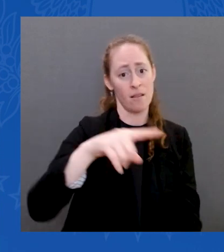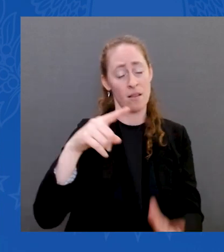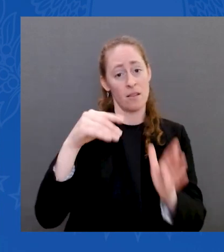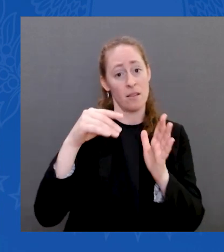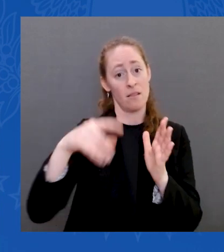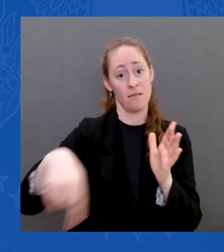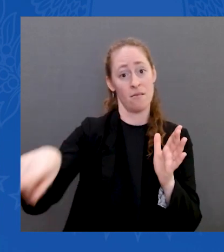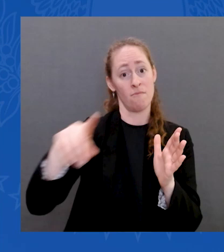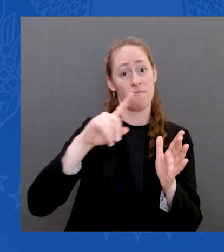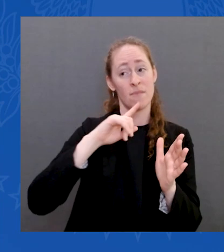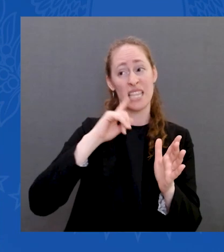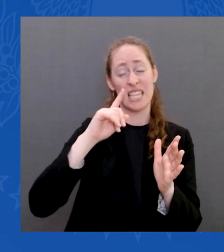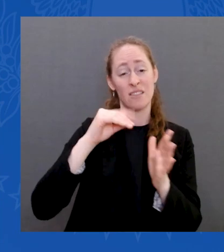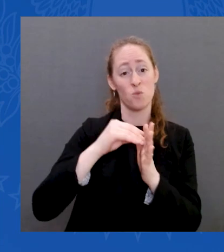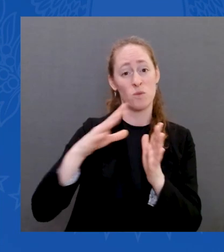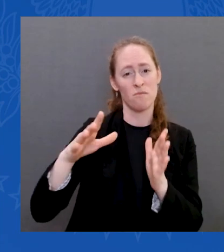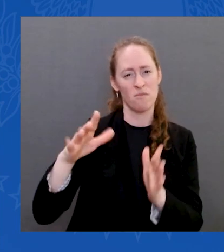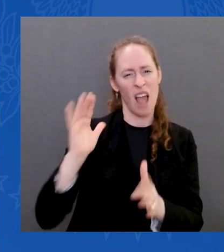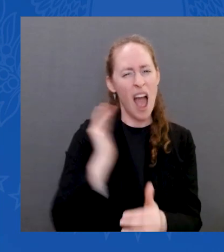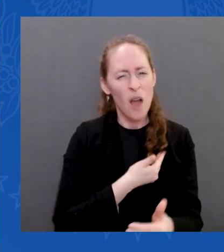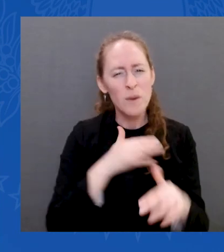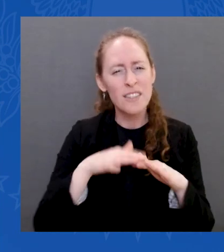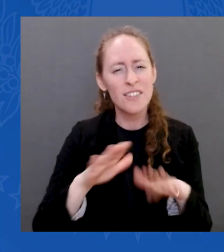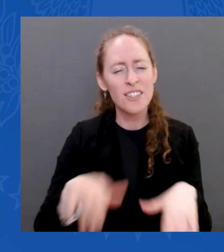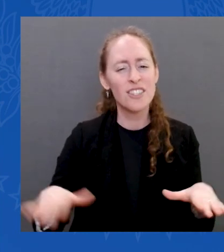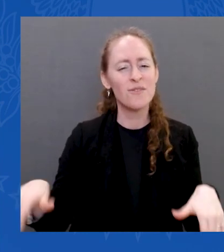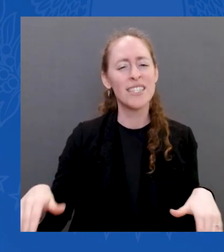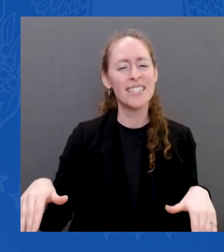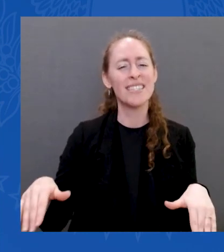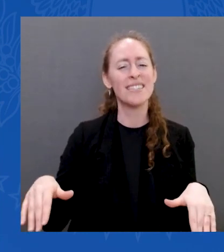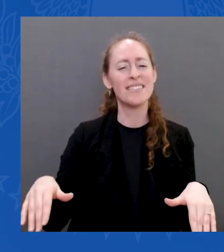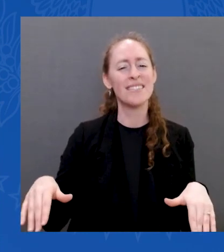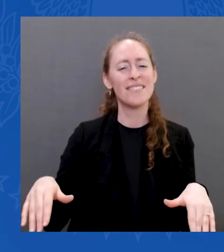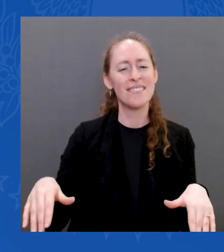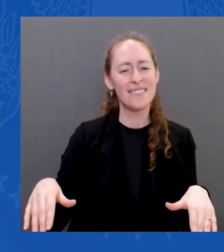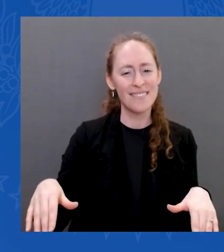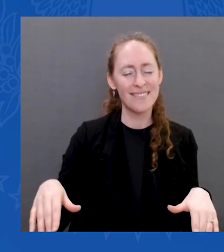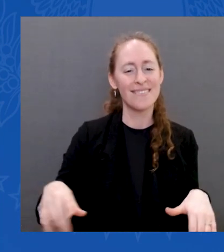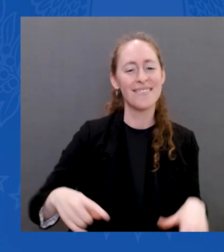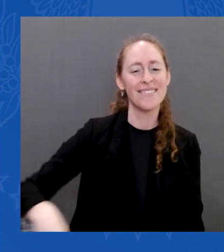our national ambitions aloft in a literal sense. Think about it.